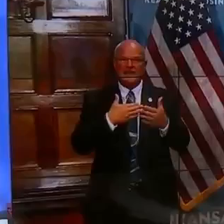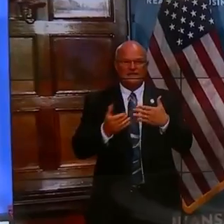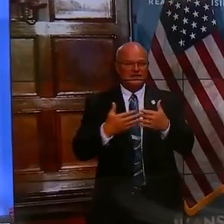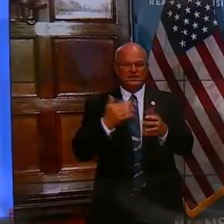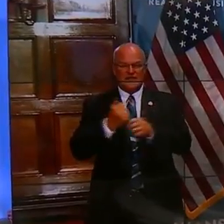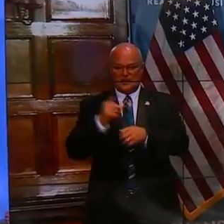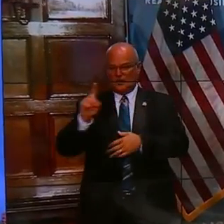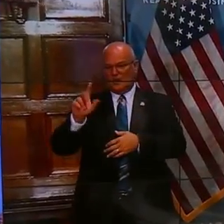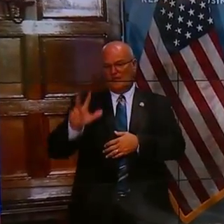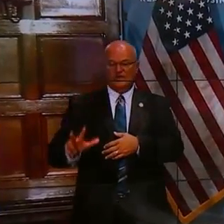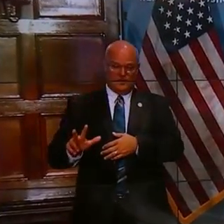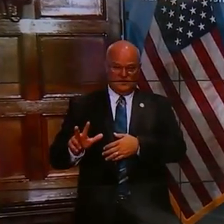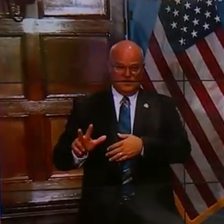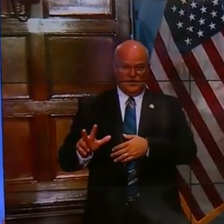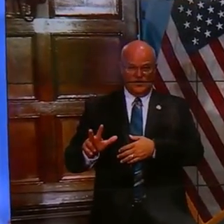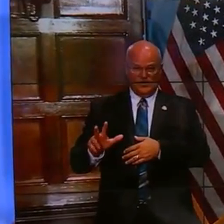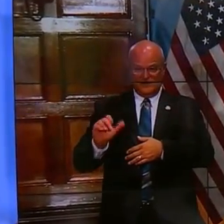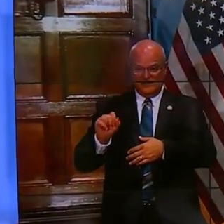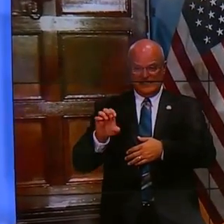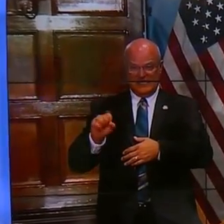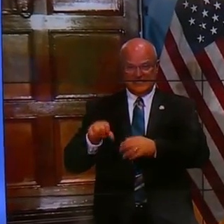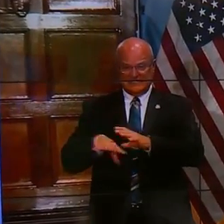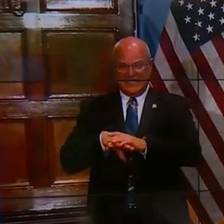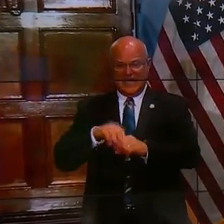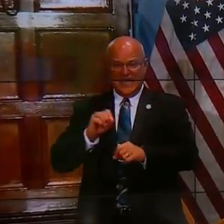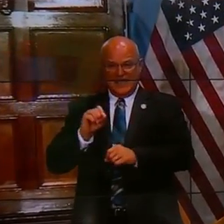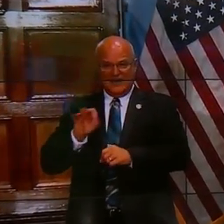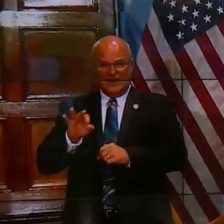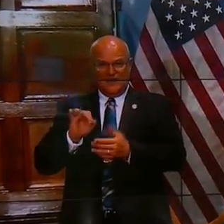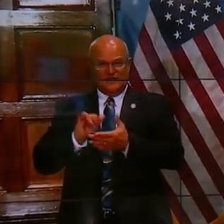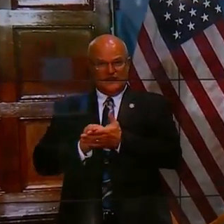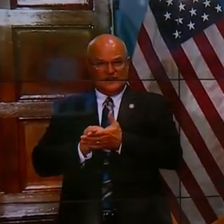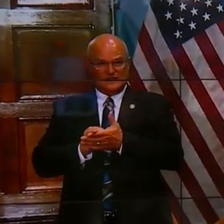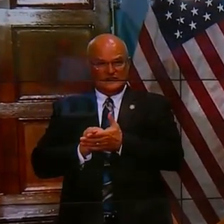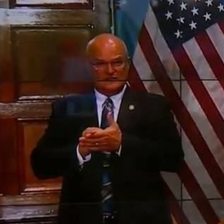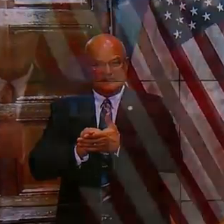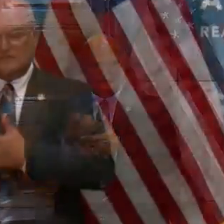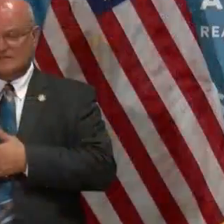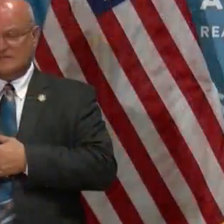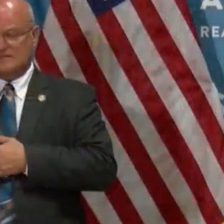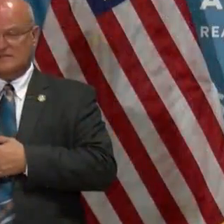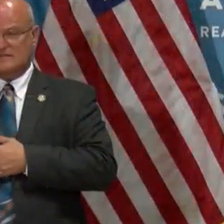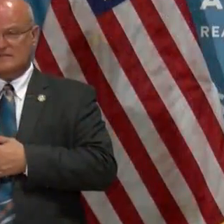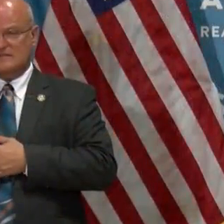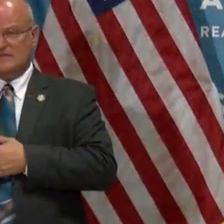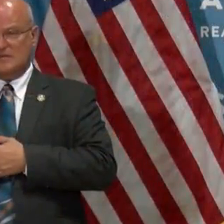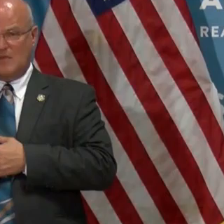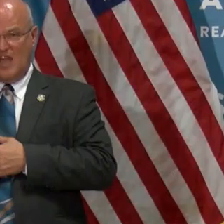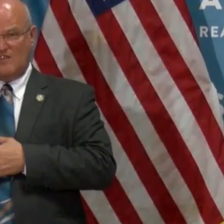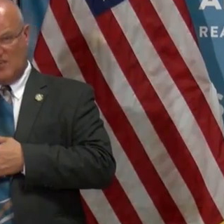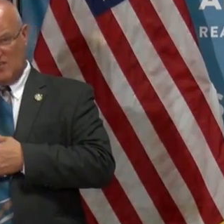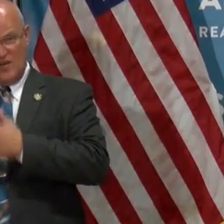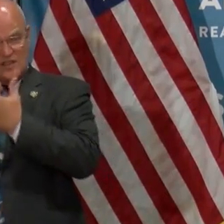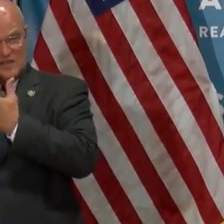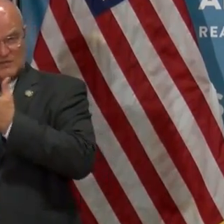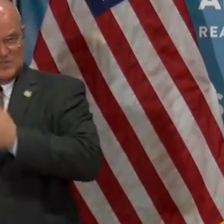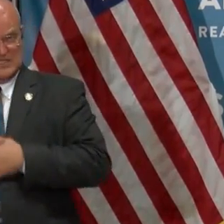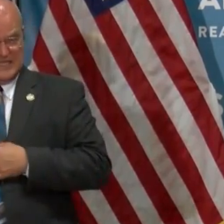at 5." "Even if you take one third of the cases out of the Malvern area with the correctional